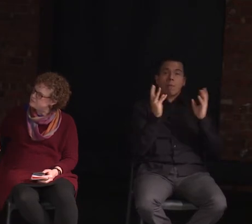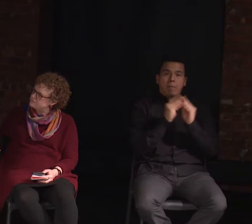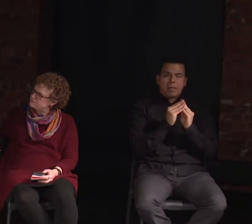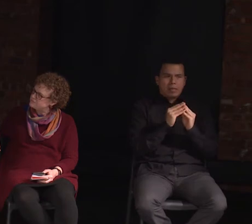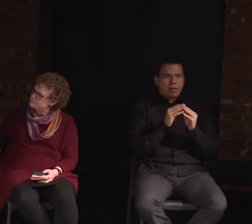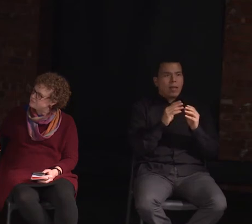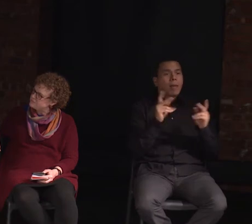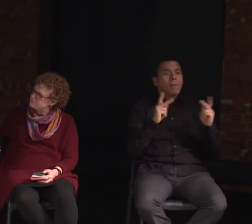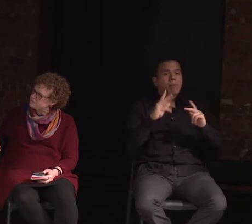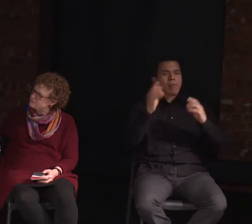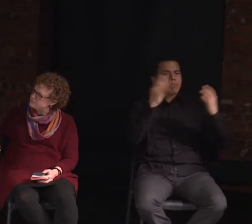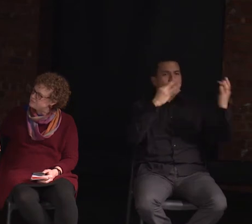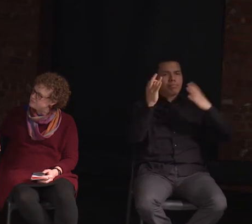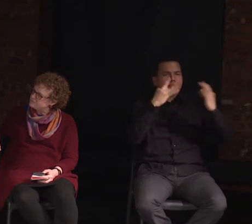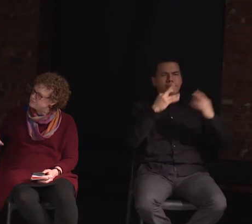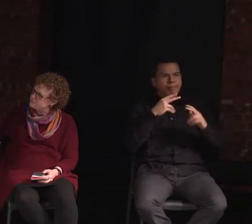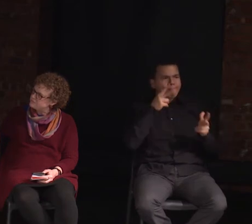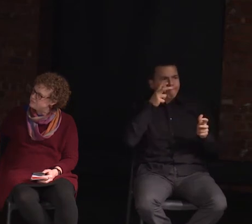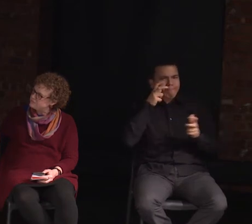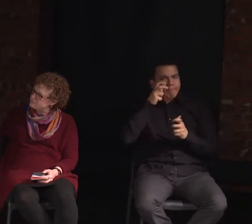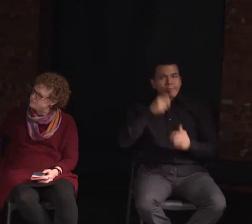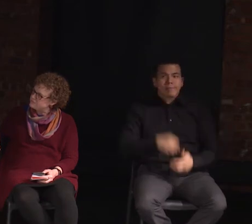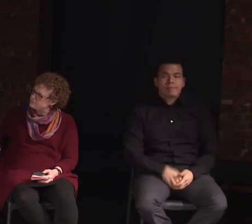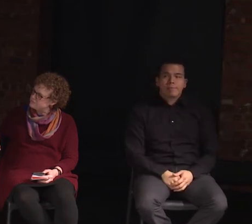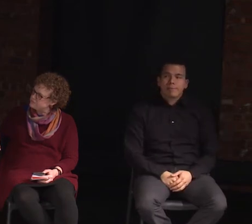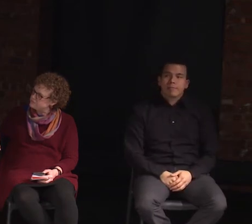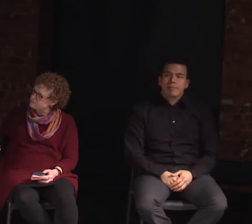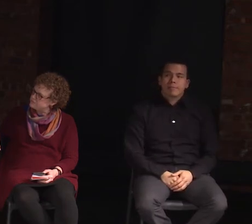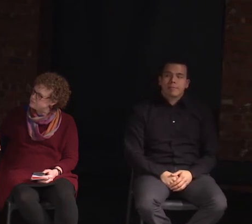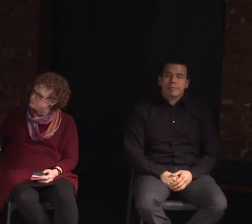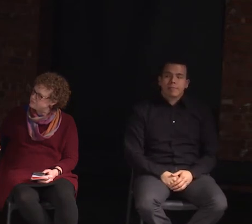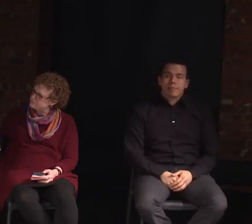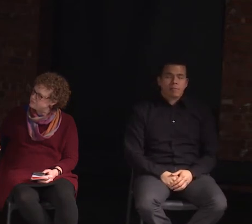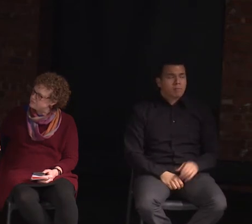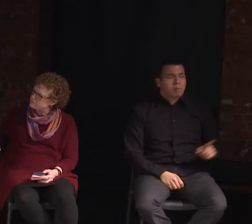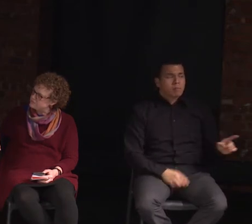In any case then, I think what Margaret was referring to also was then a